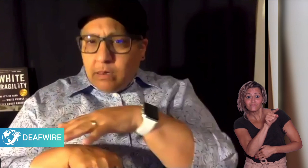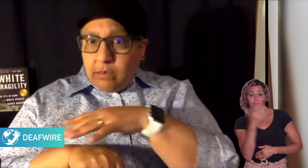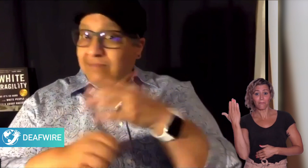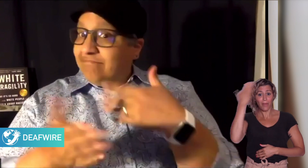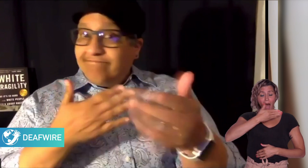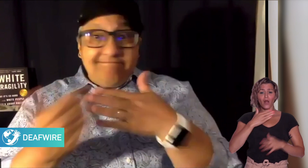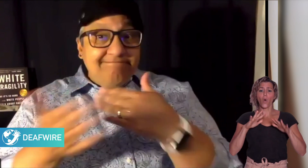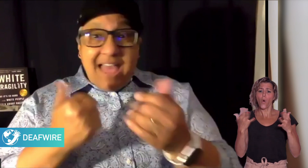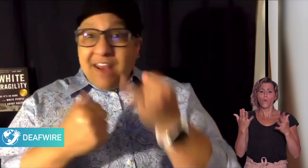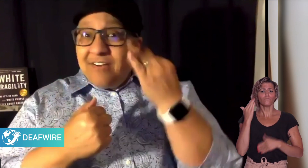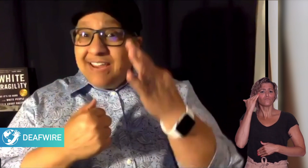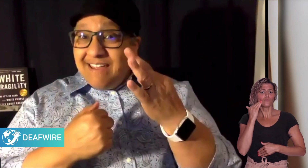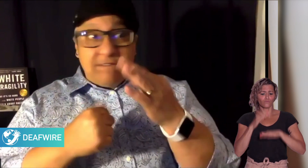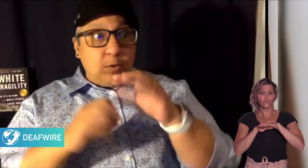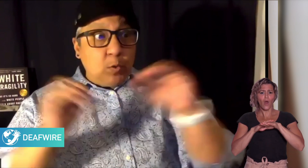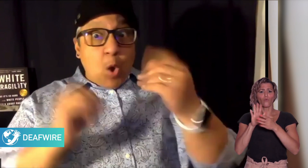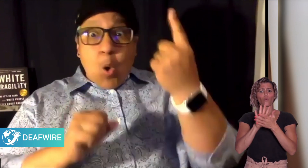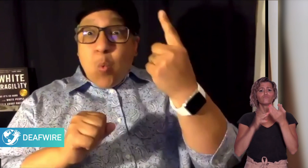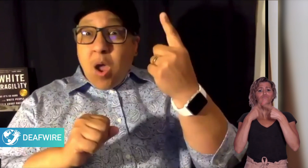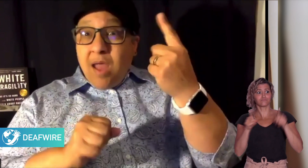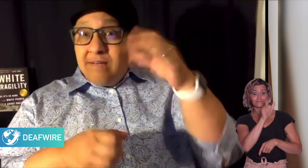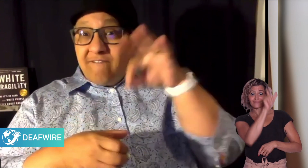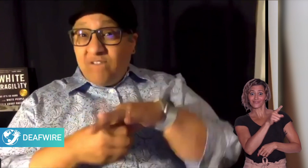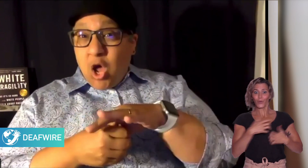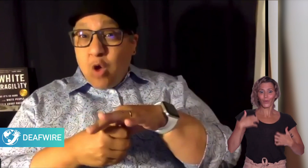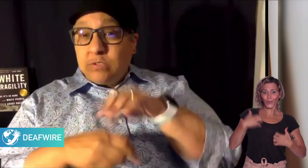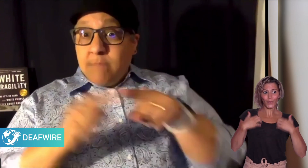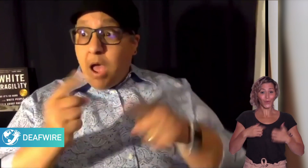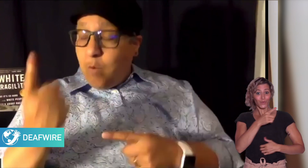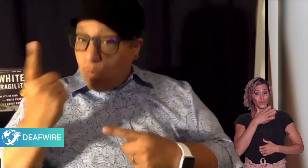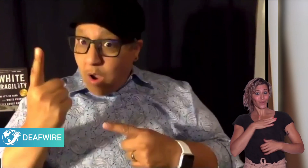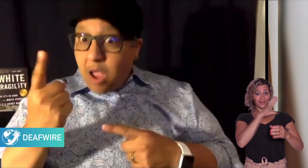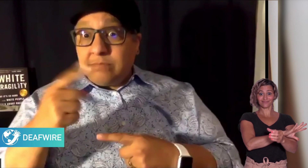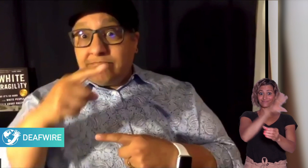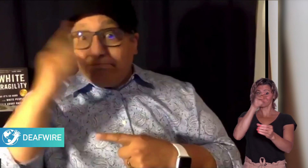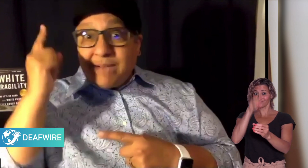if they don’t vote on it, if a Black or Brown person